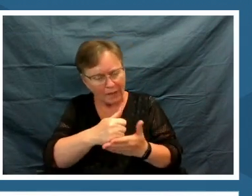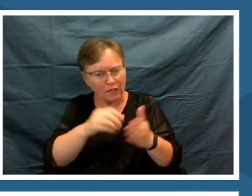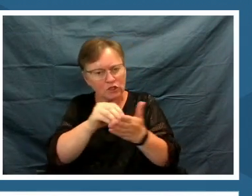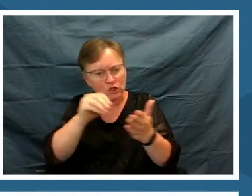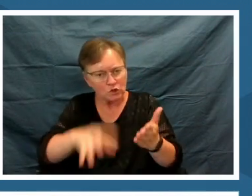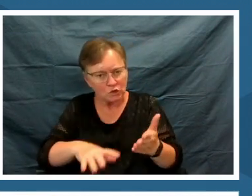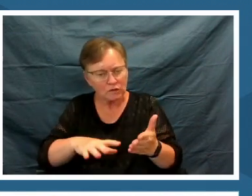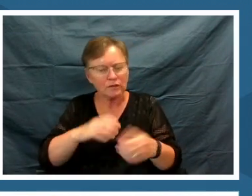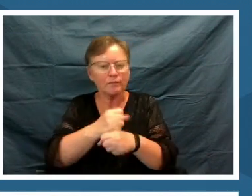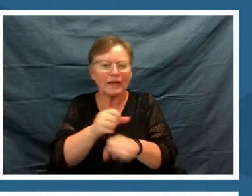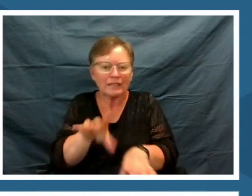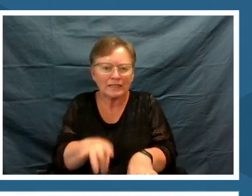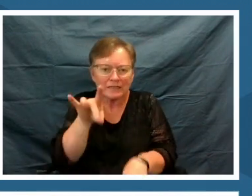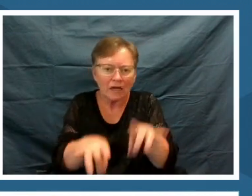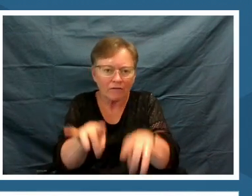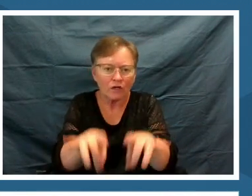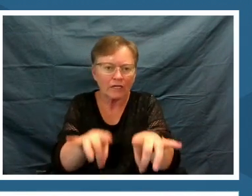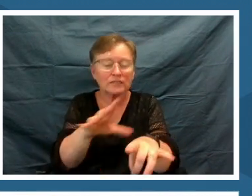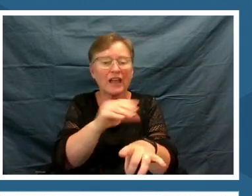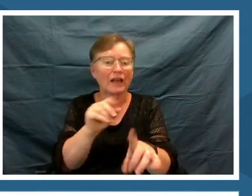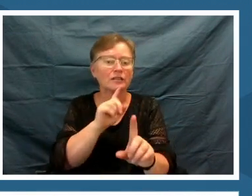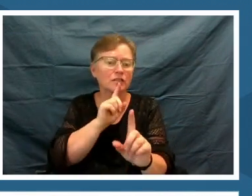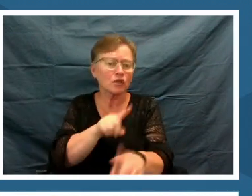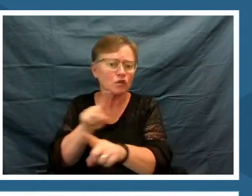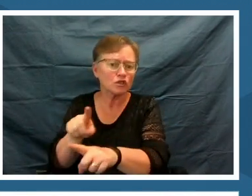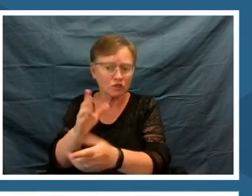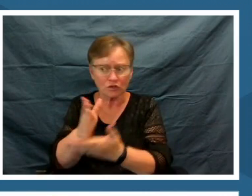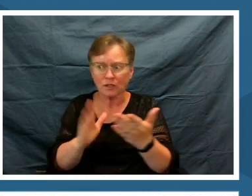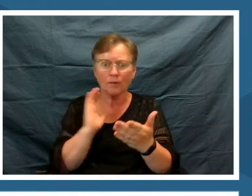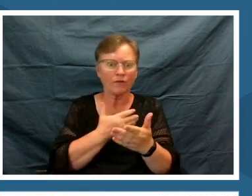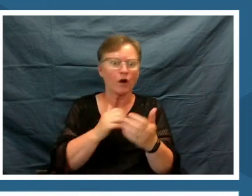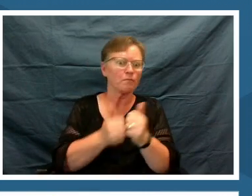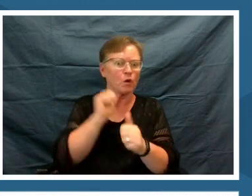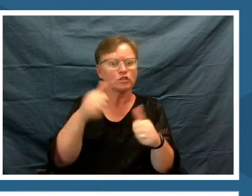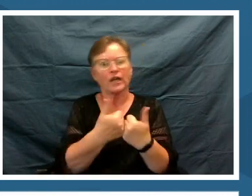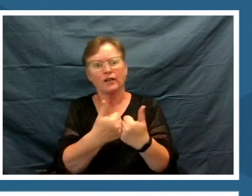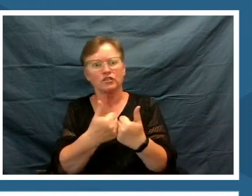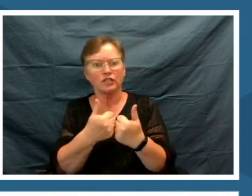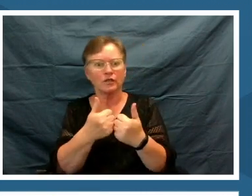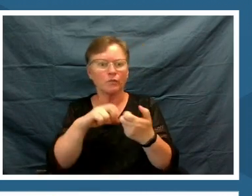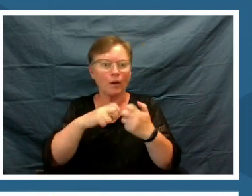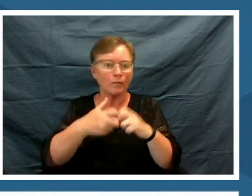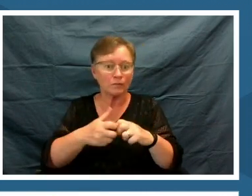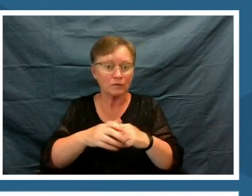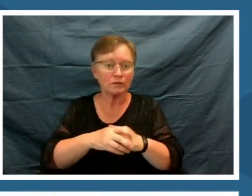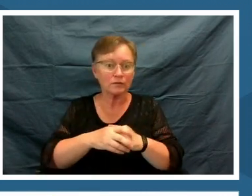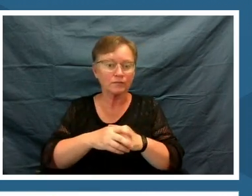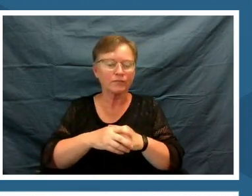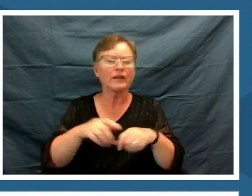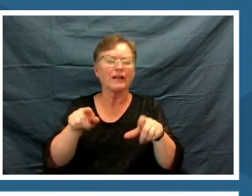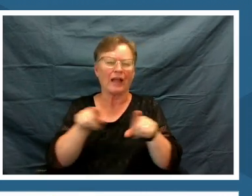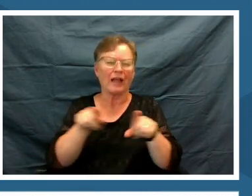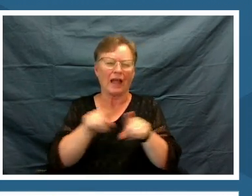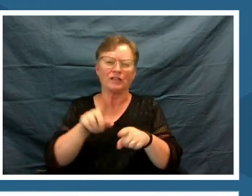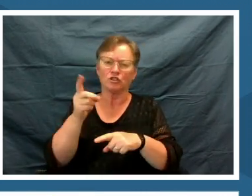challenging problems as dr o'donnell mentioned earlier